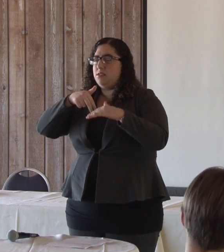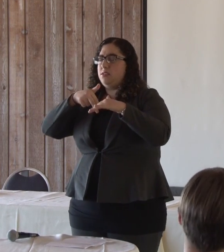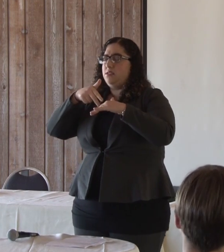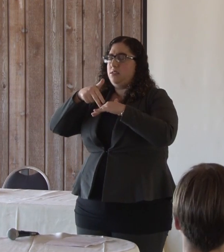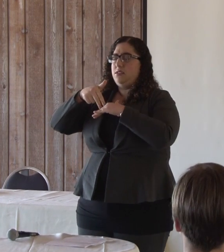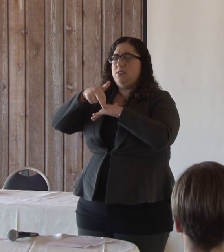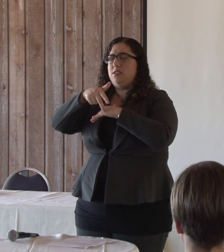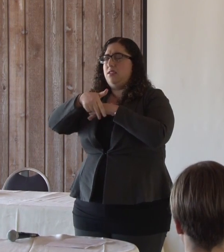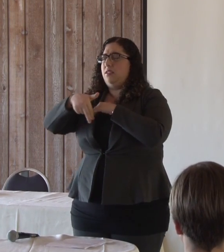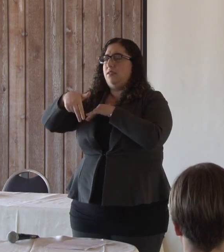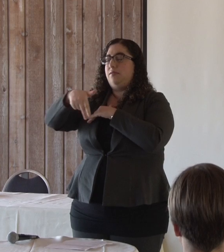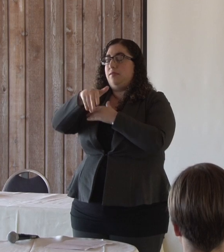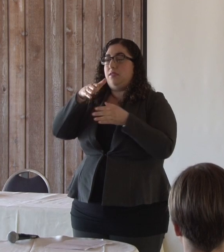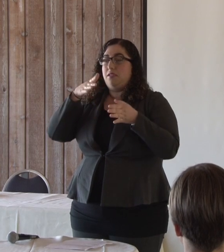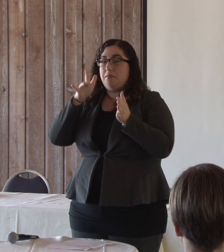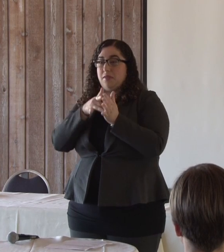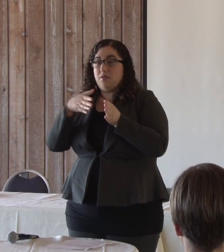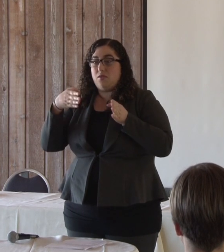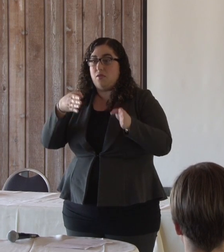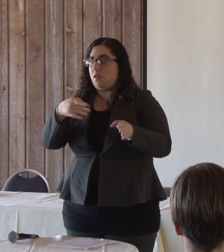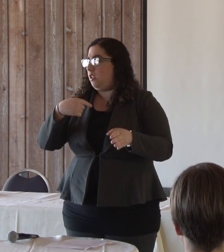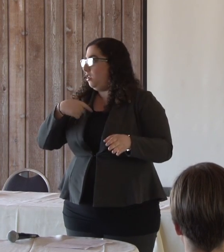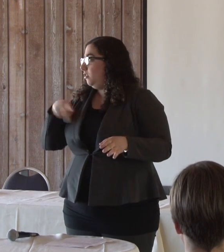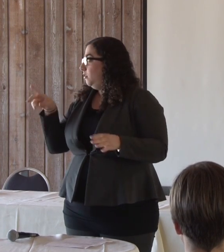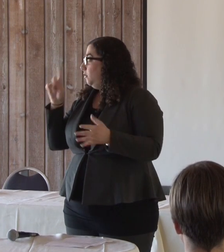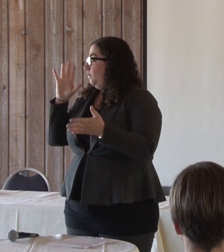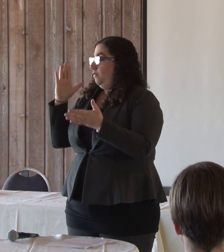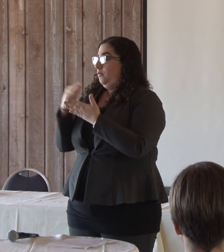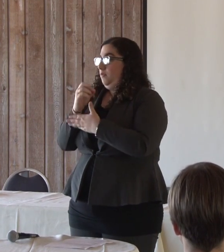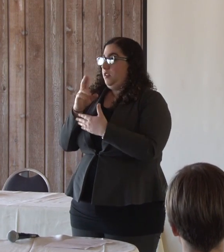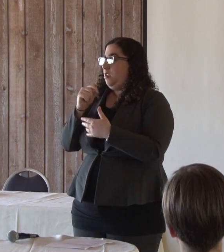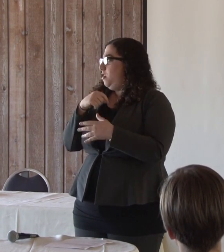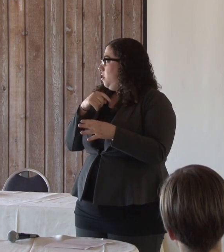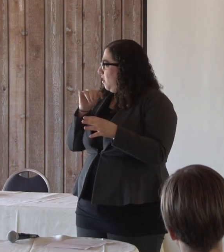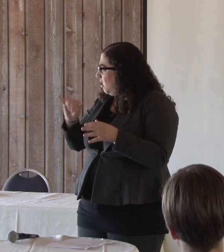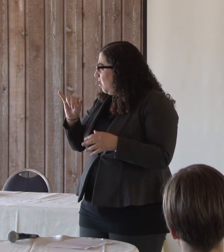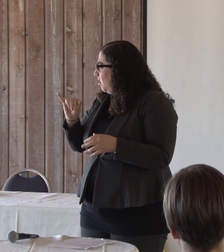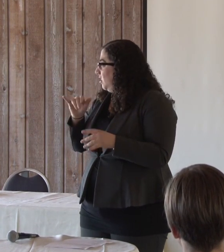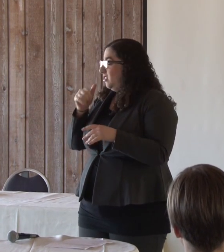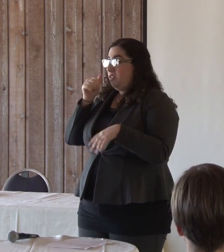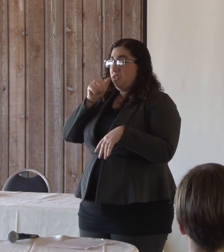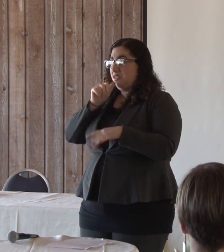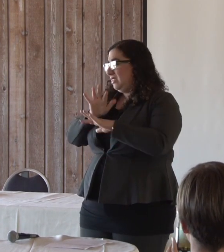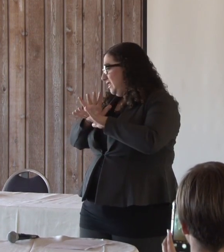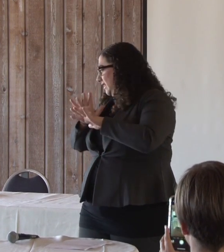So gunfire was rapid. And the little boy was trying to walk and find his way.